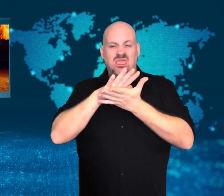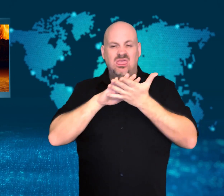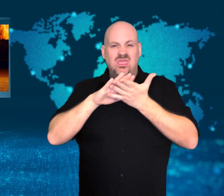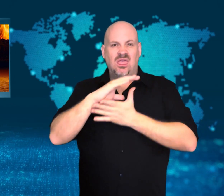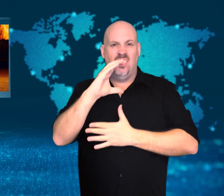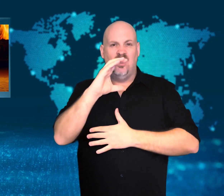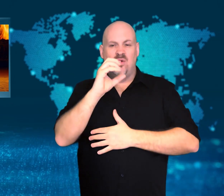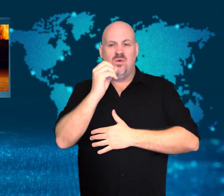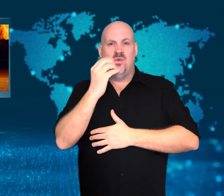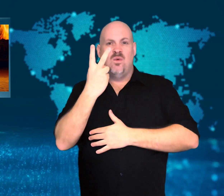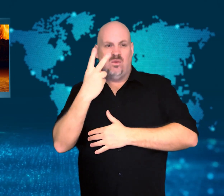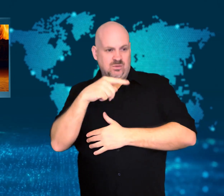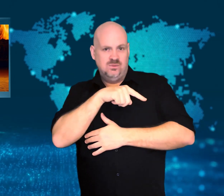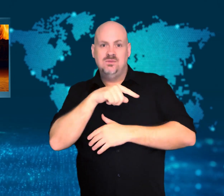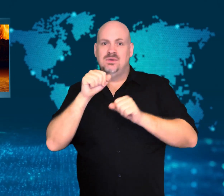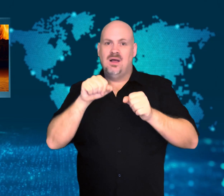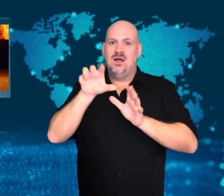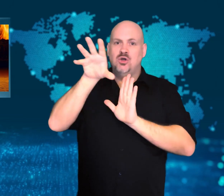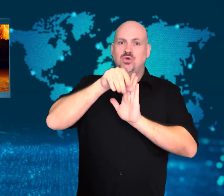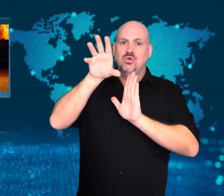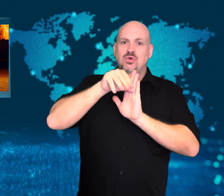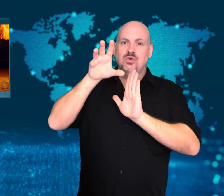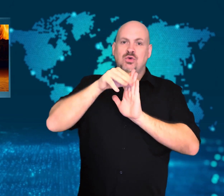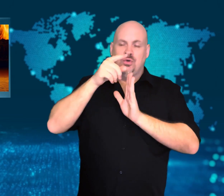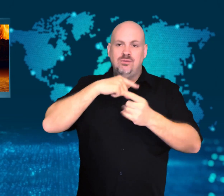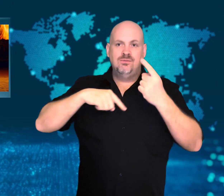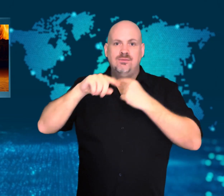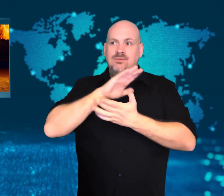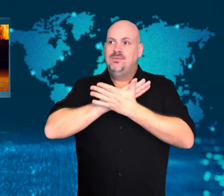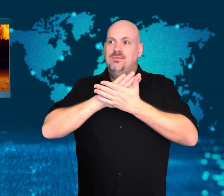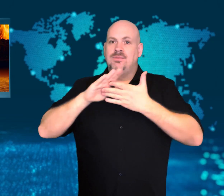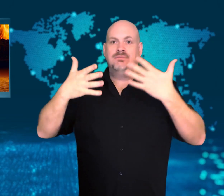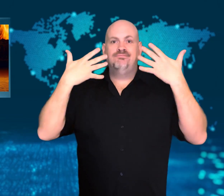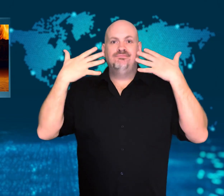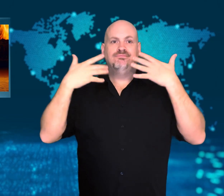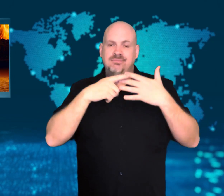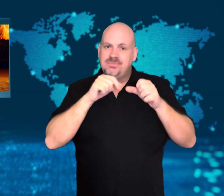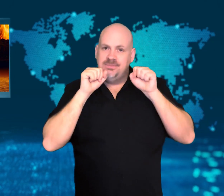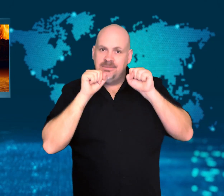a huge amount of carbon dioxide.